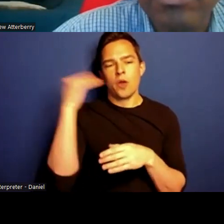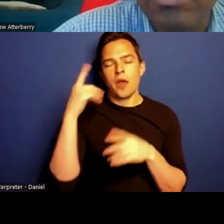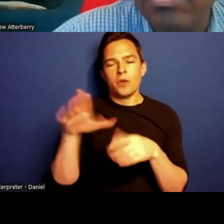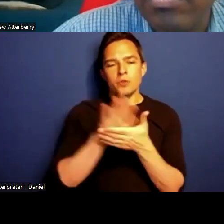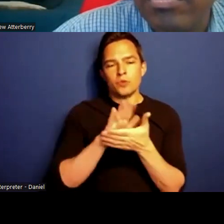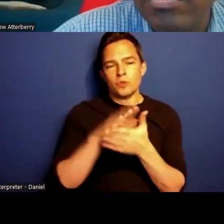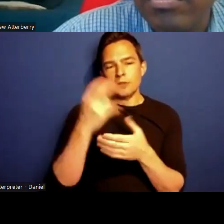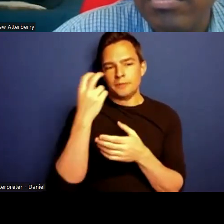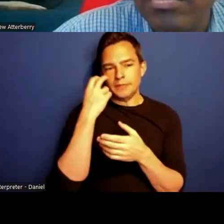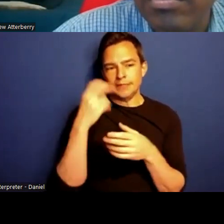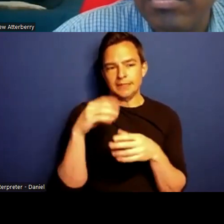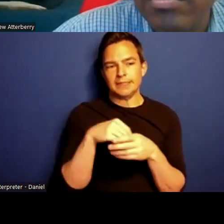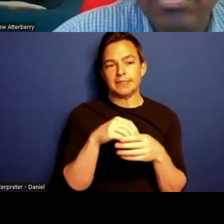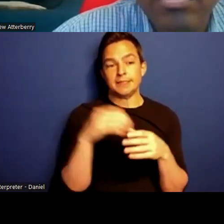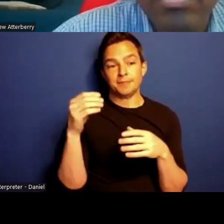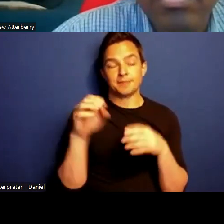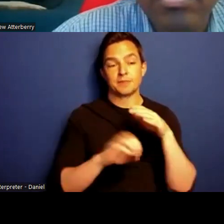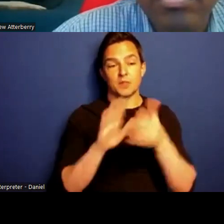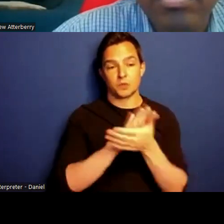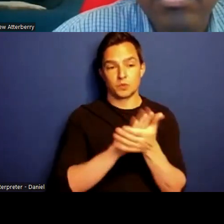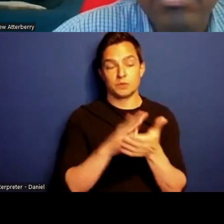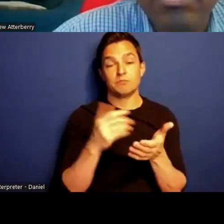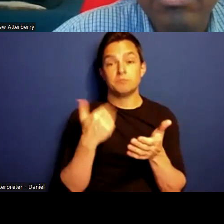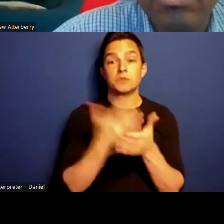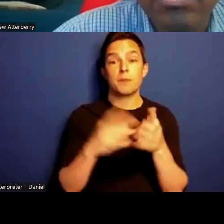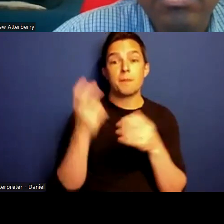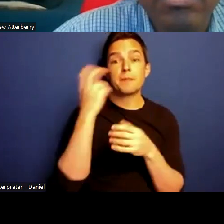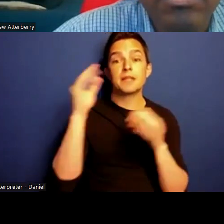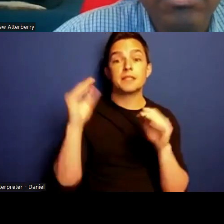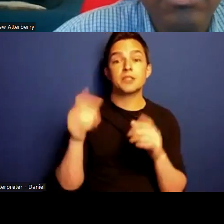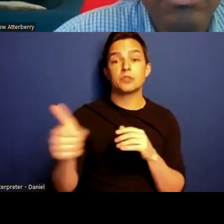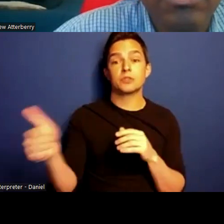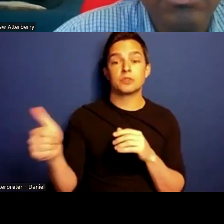was in elementary school, and I had some blind teachers growing up and I think in retrospect,